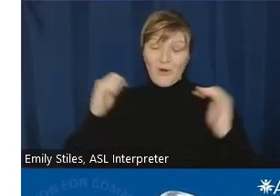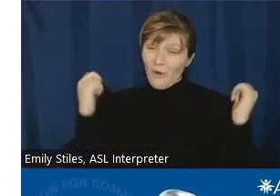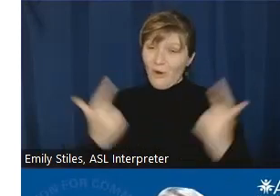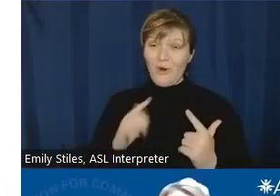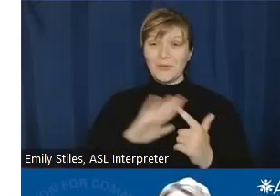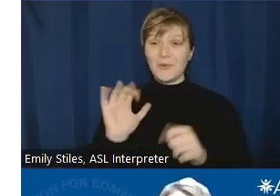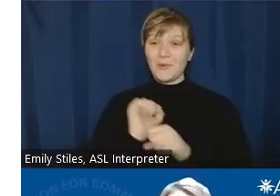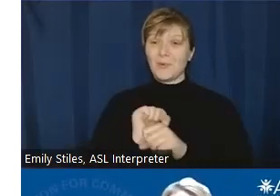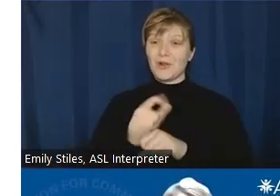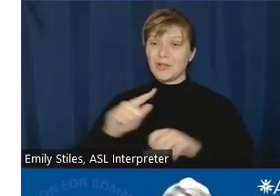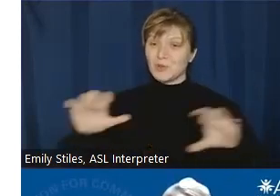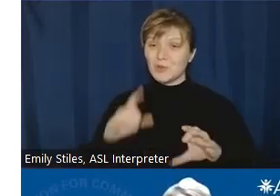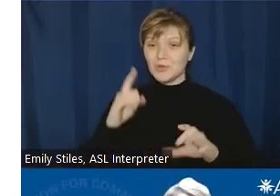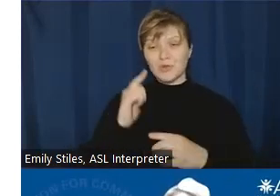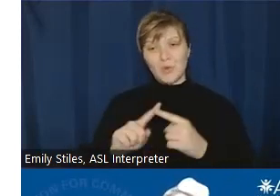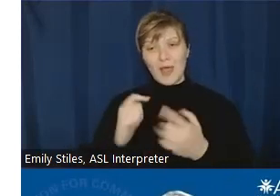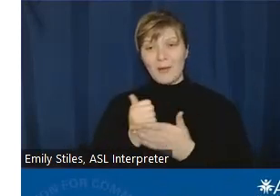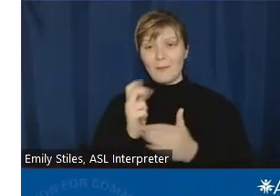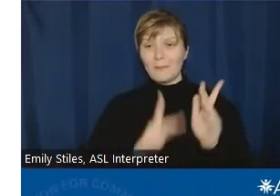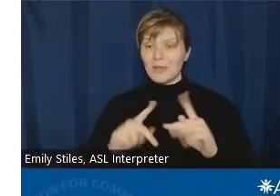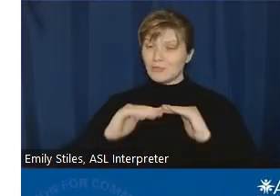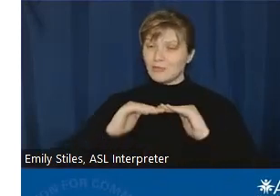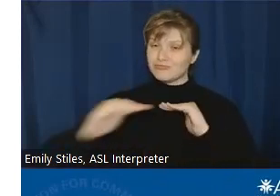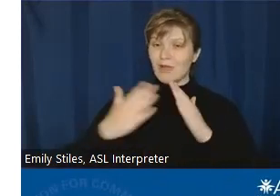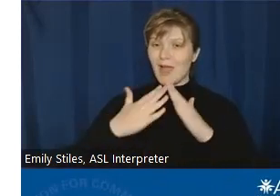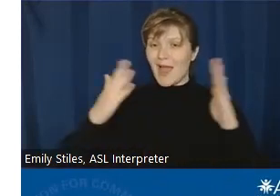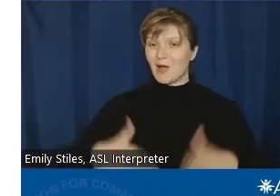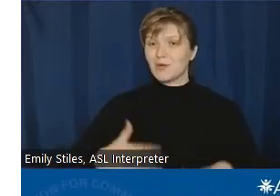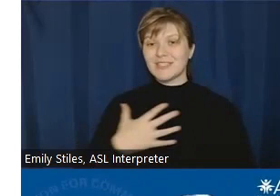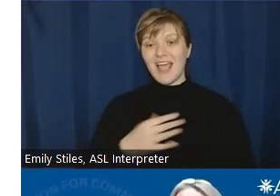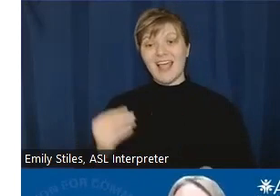do to help people stay stably housed and help those that are homeless get housing